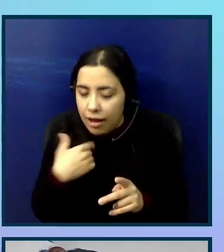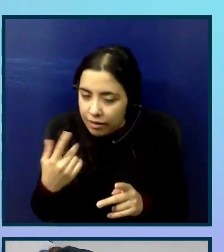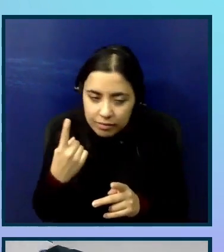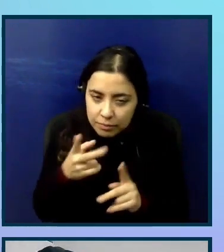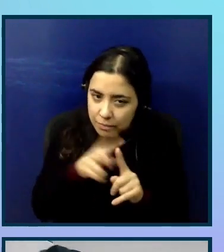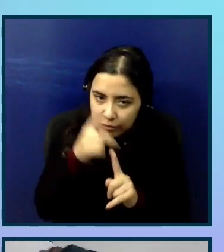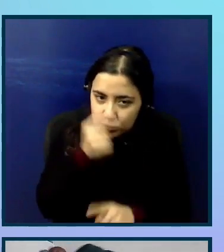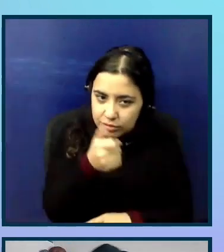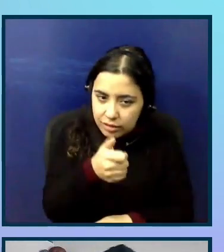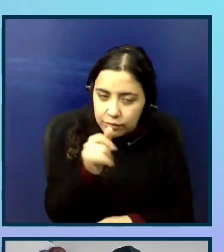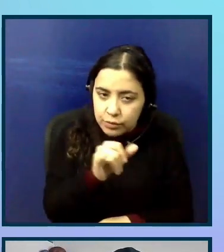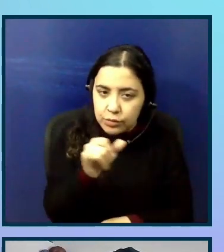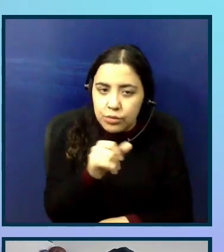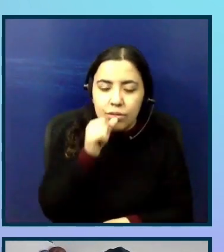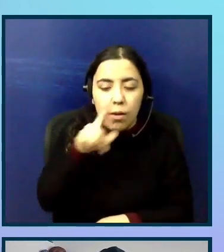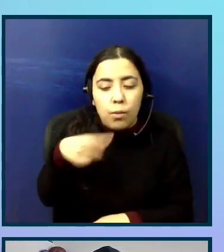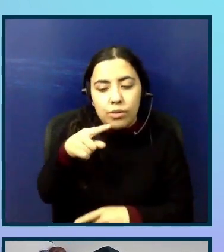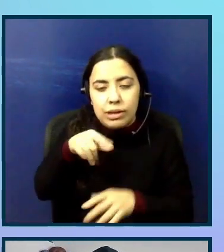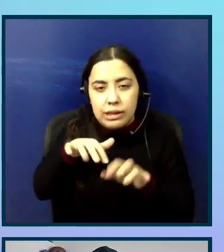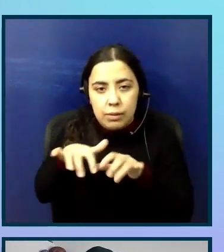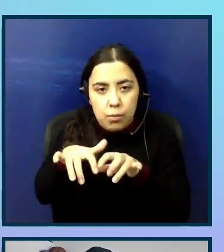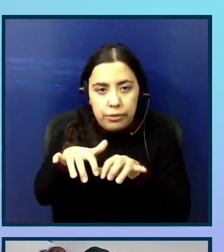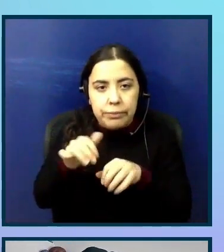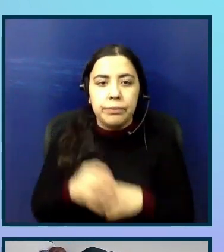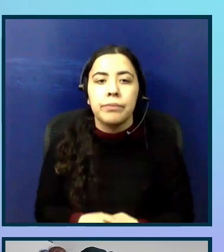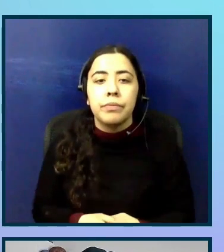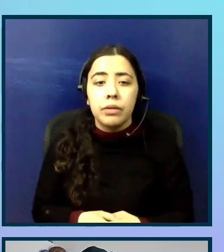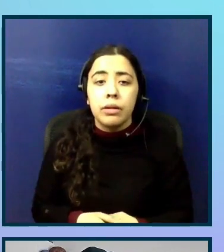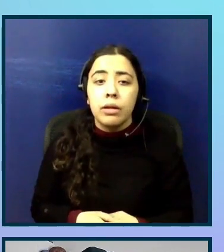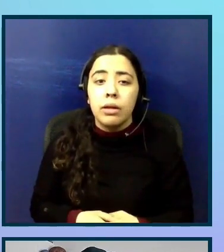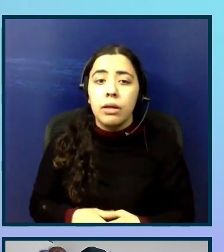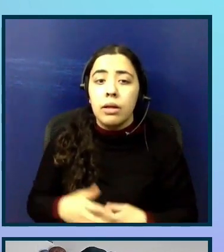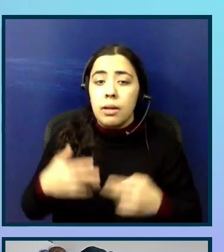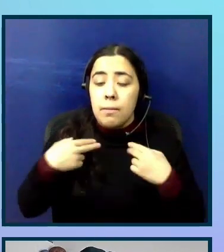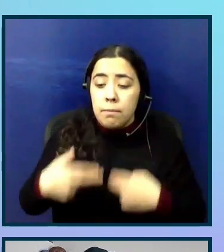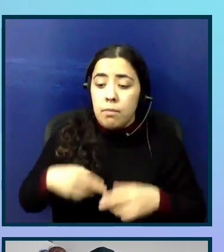Manual accessibility, no joke can seem like a lot, it can.